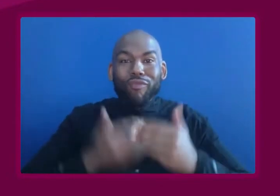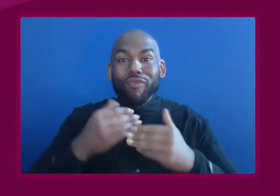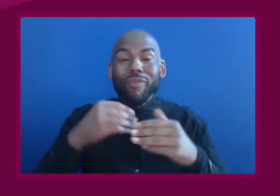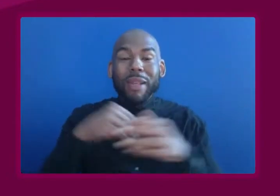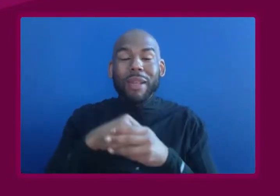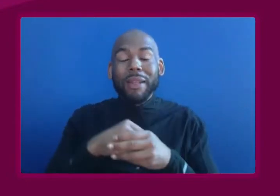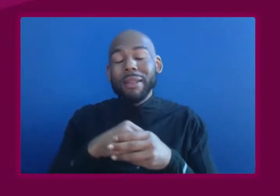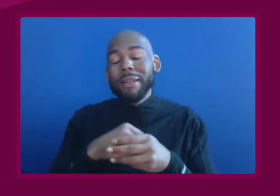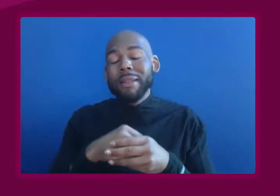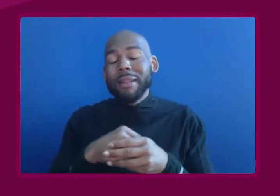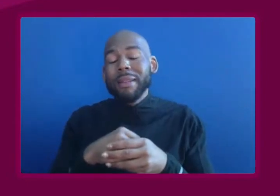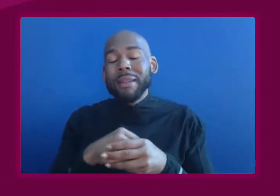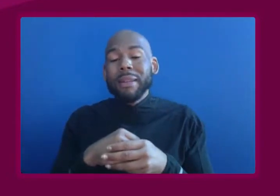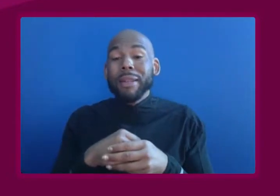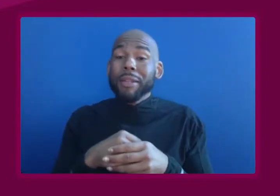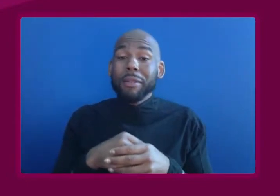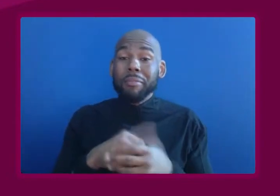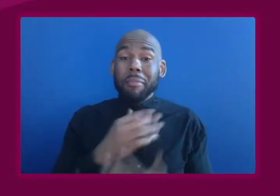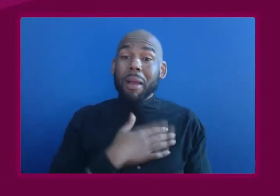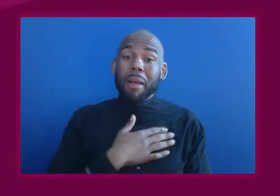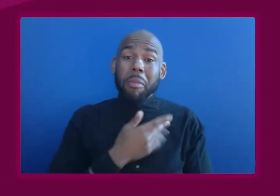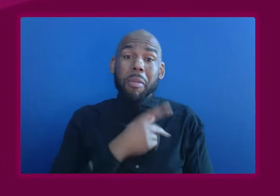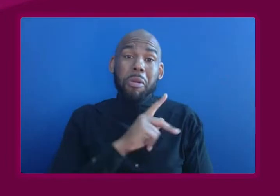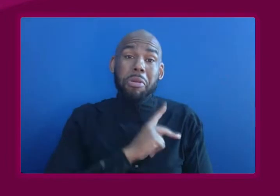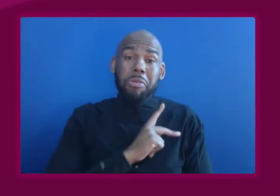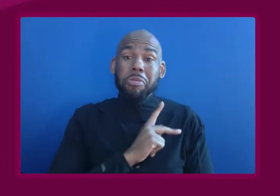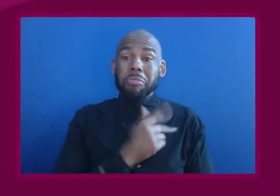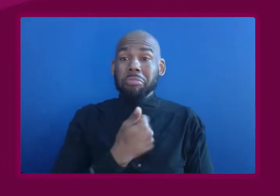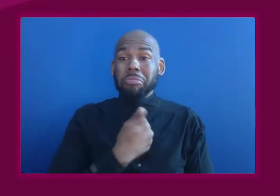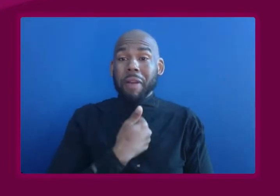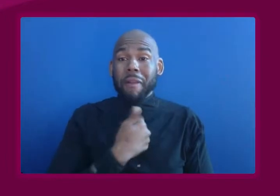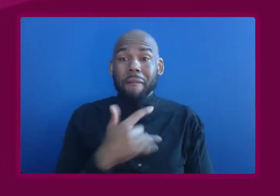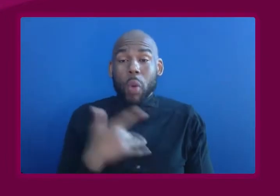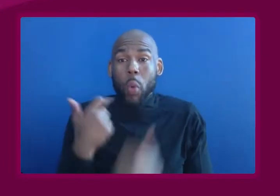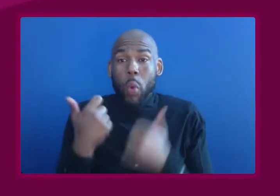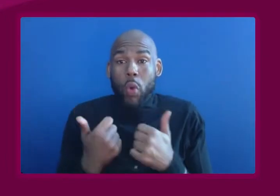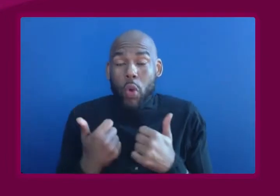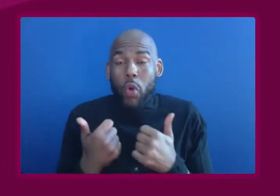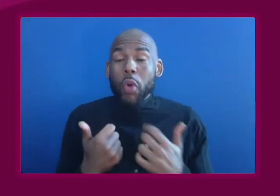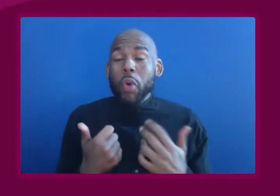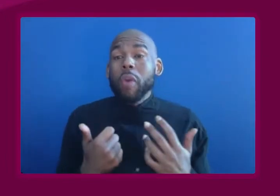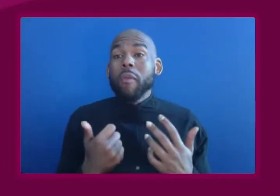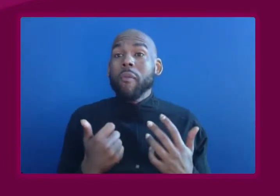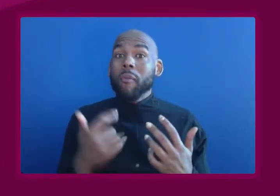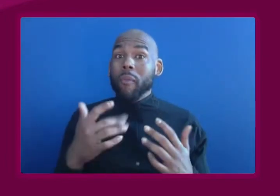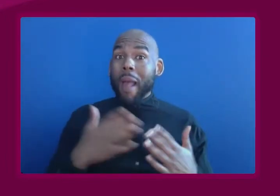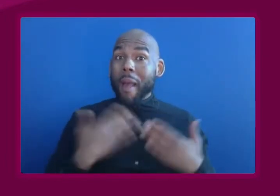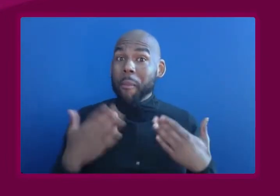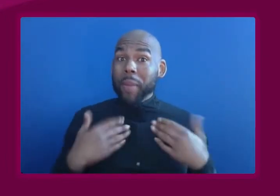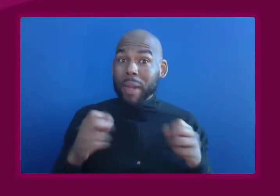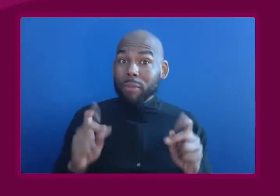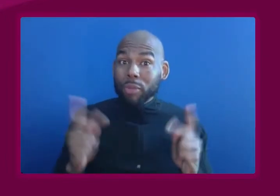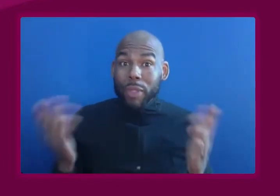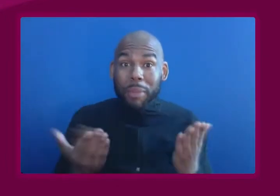And personally, I'm feeling very good. Certainly appreciate the opportunity to be here, excited for WID and everything that